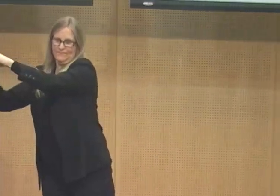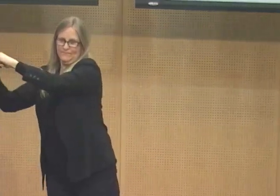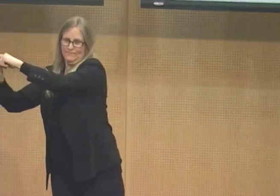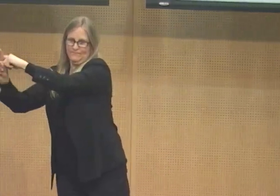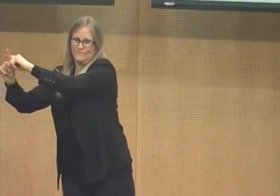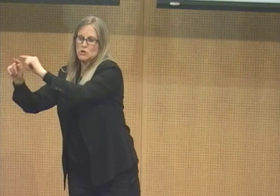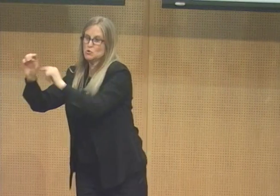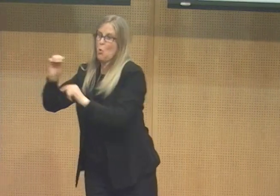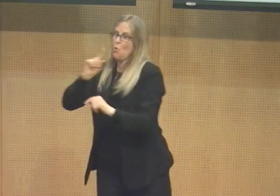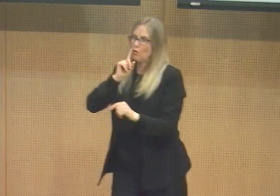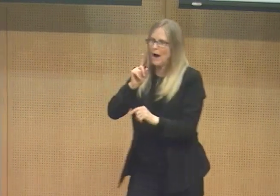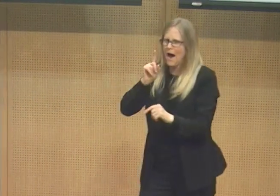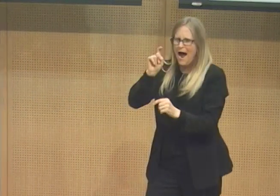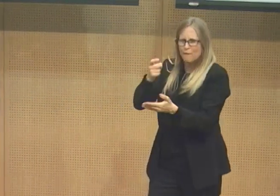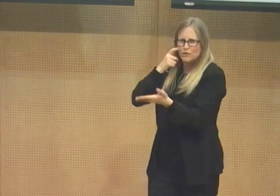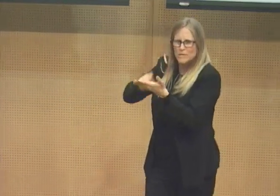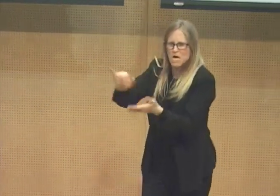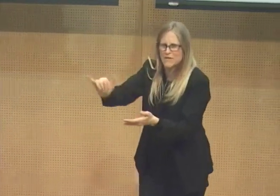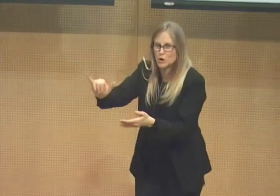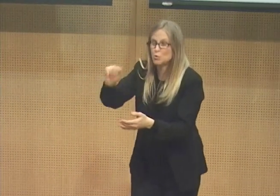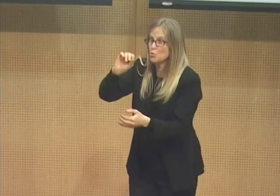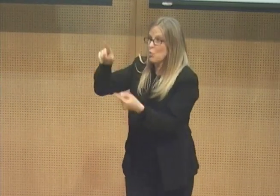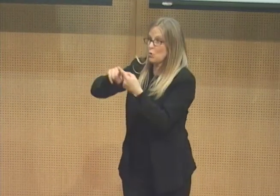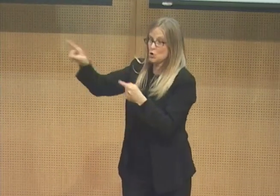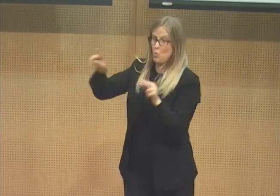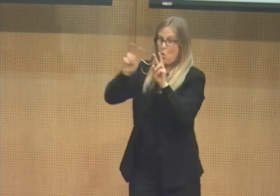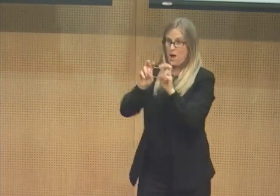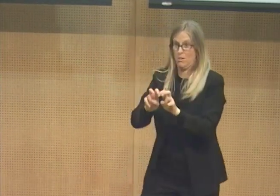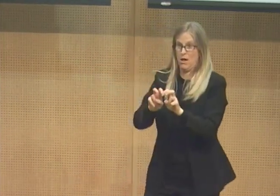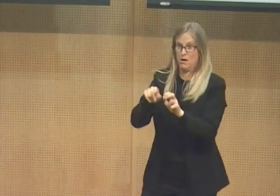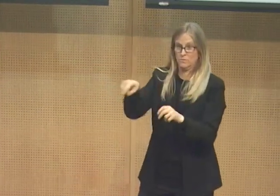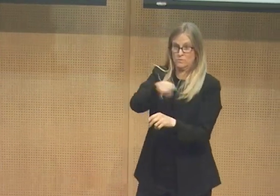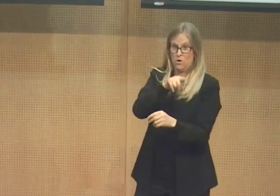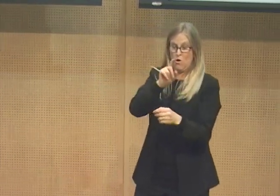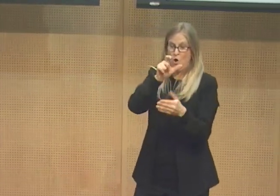of all of what was presented to me and consider